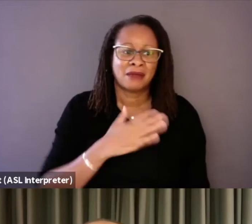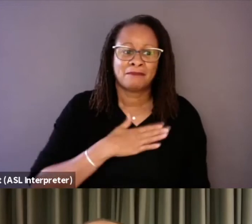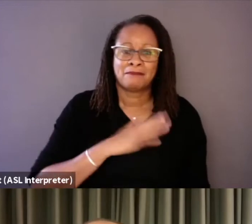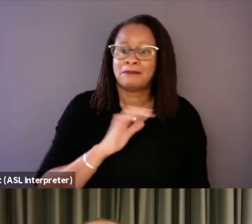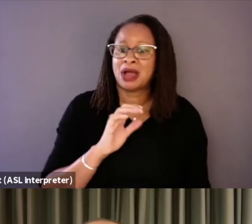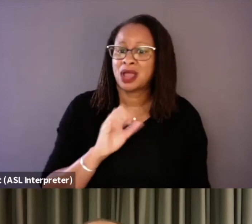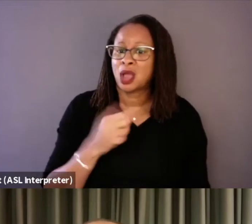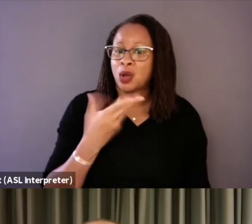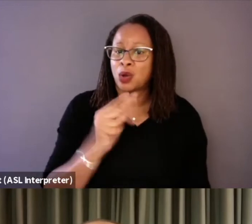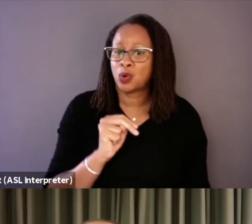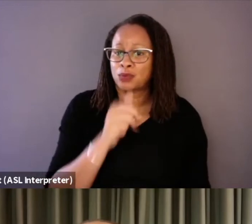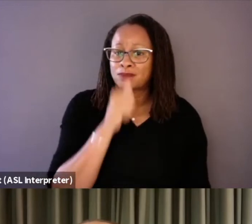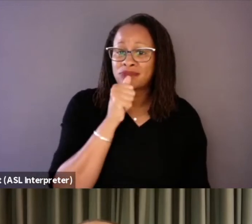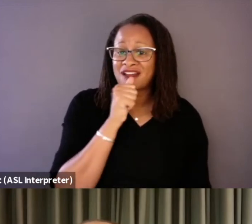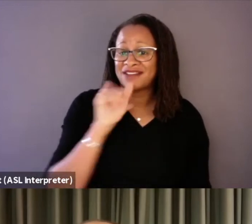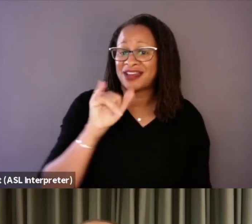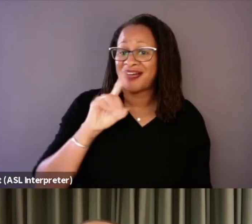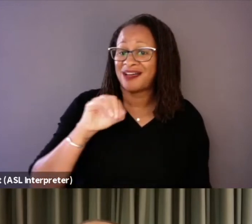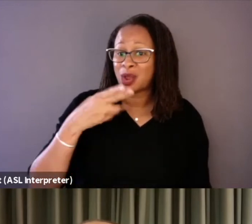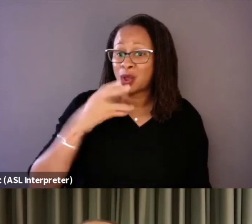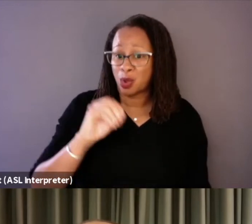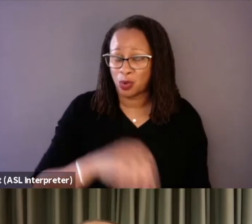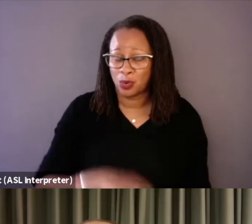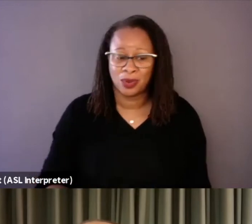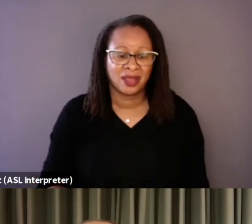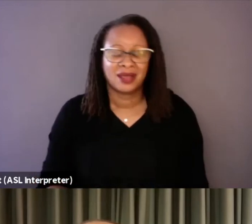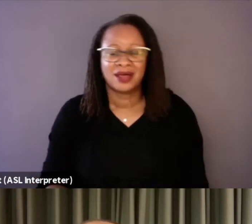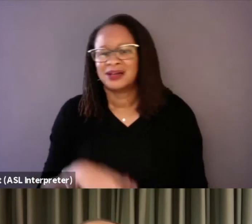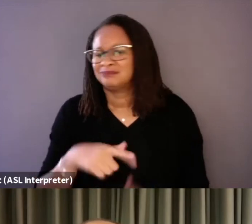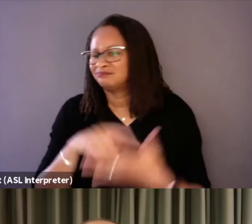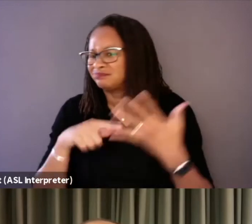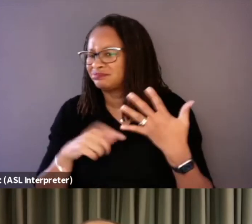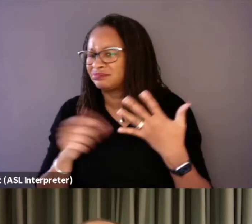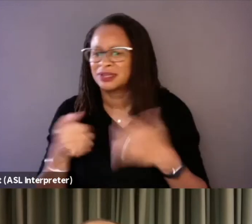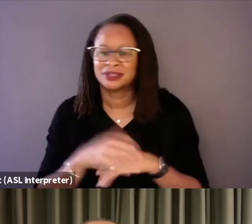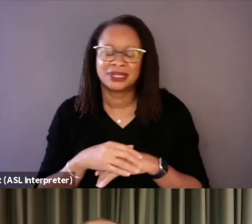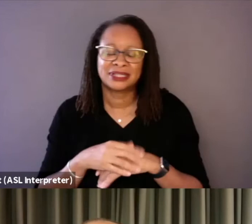They carried that sort of very punk aesthetic and